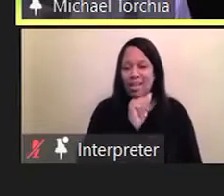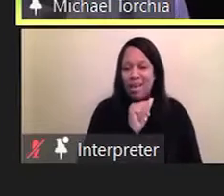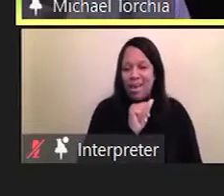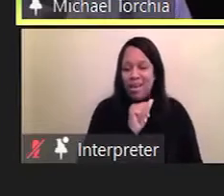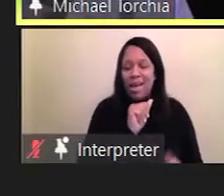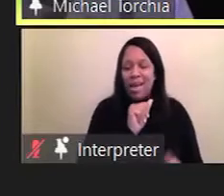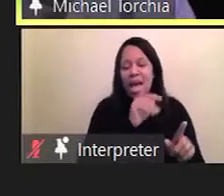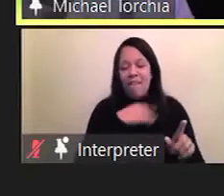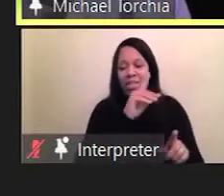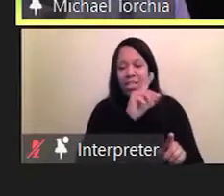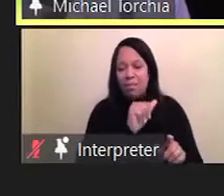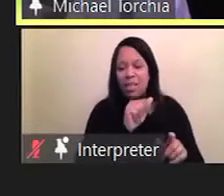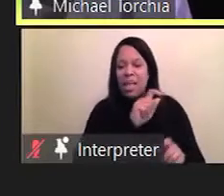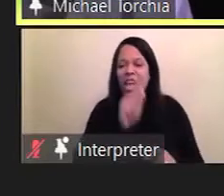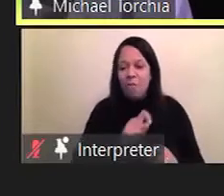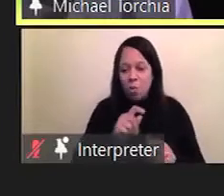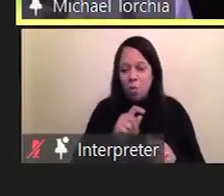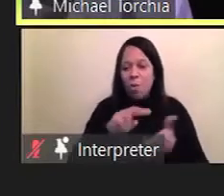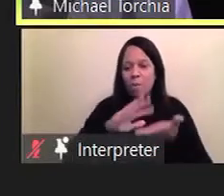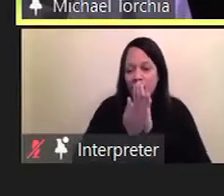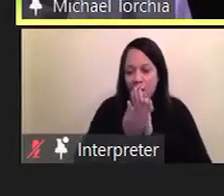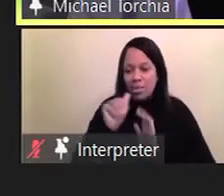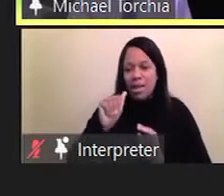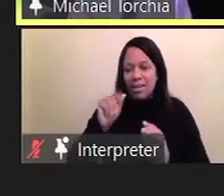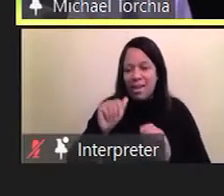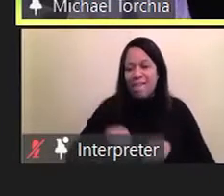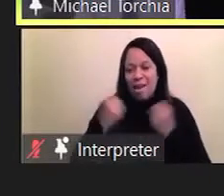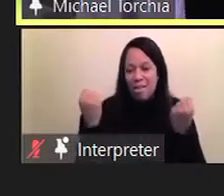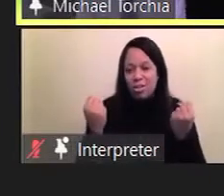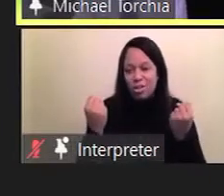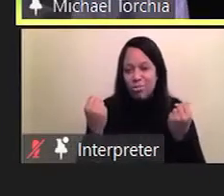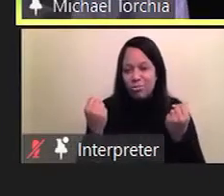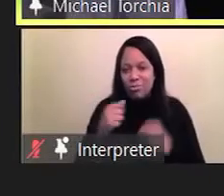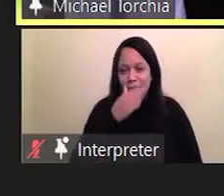So just keep that in mind that someone